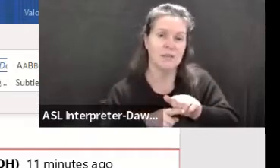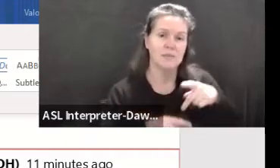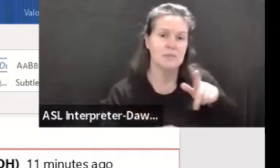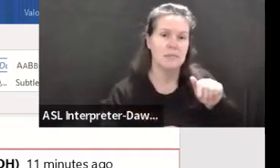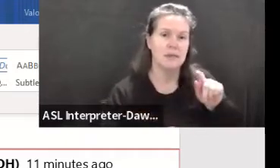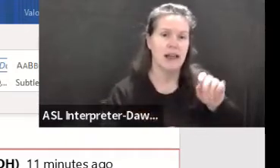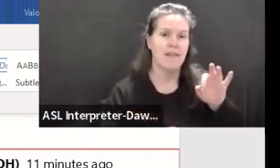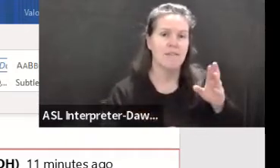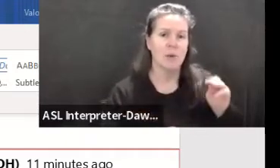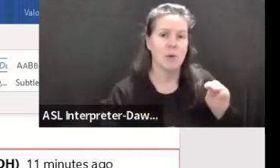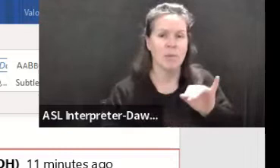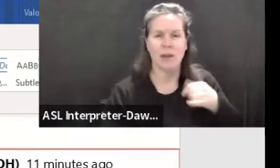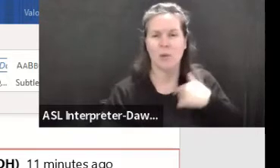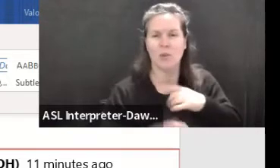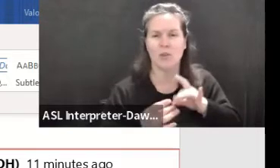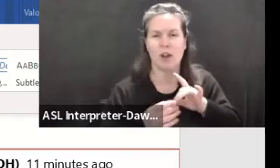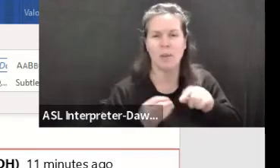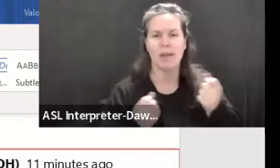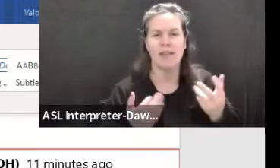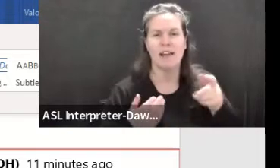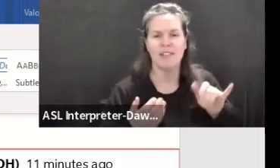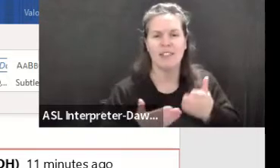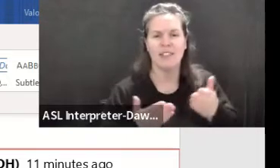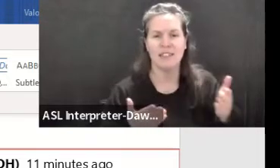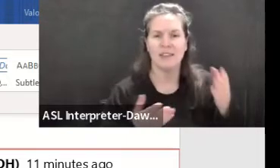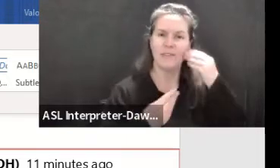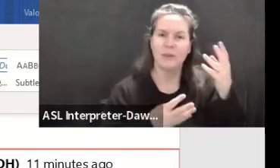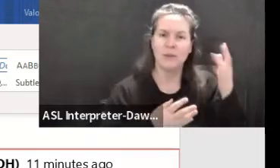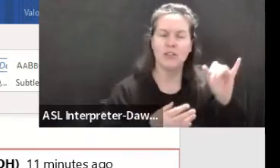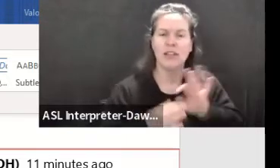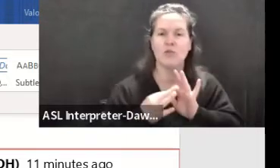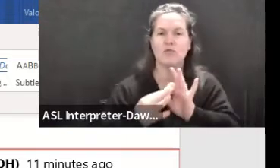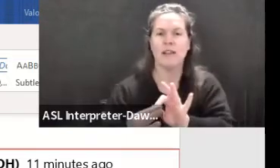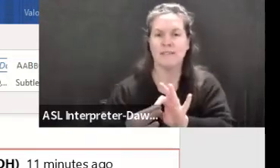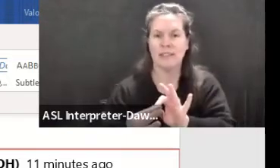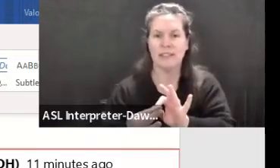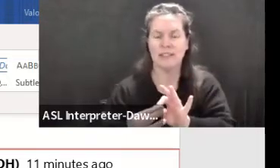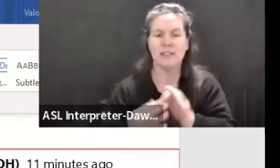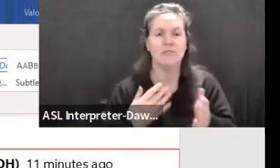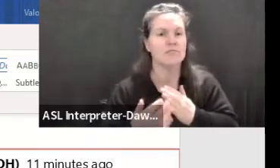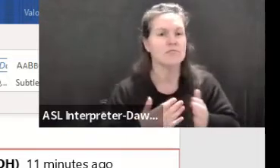A lot of this stuff is information that's relevant regardless of a person's healthcare specialty,